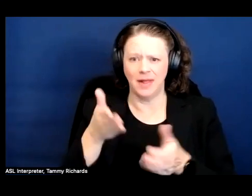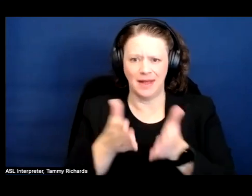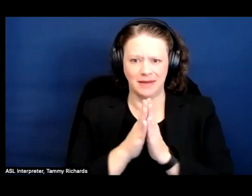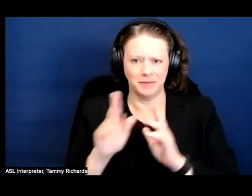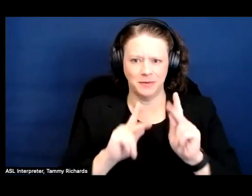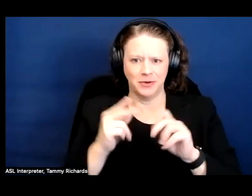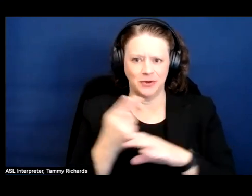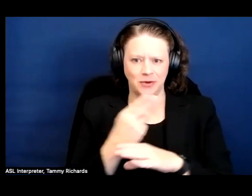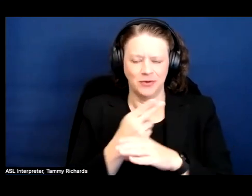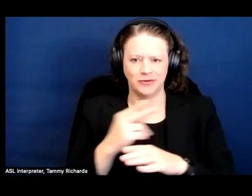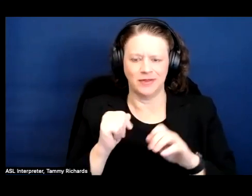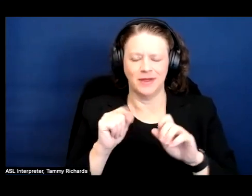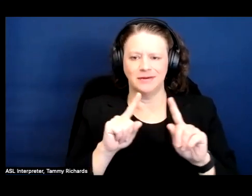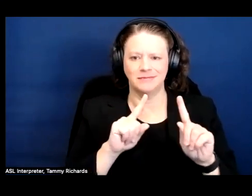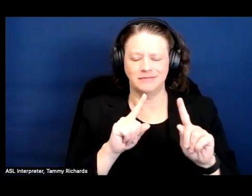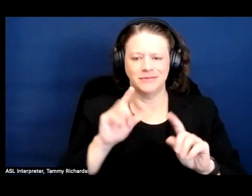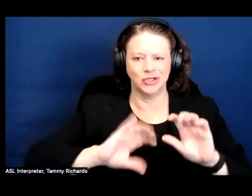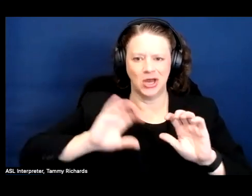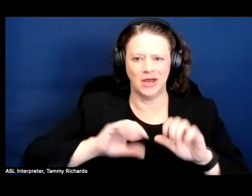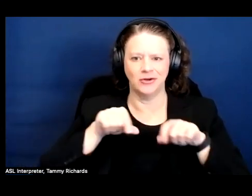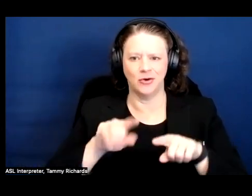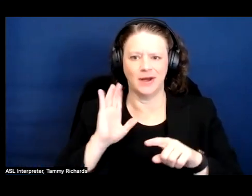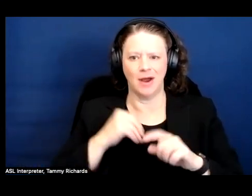I will send them out after the presentation to everybody who registered.